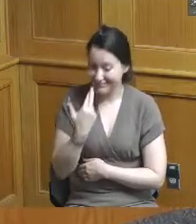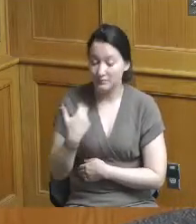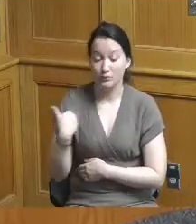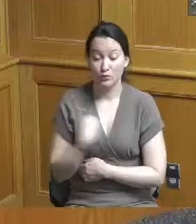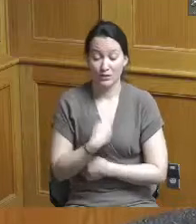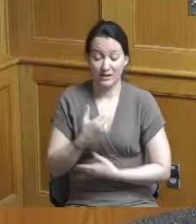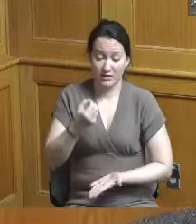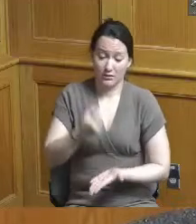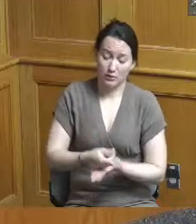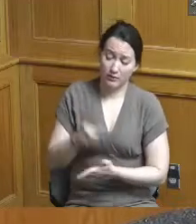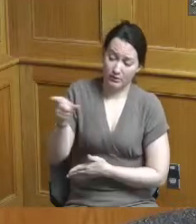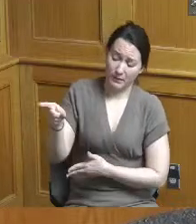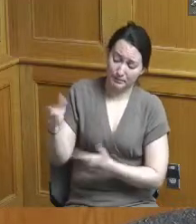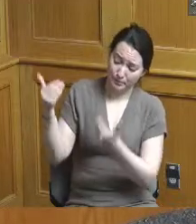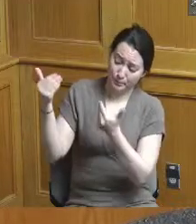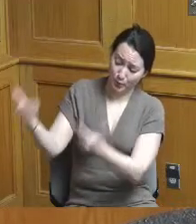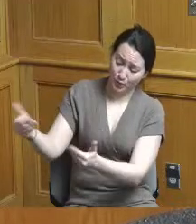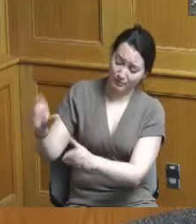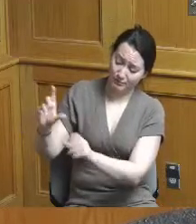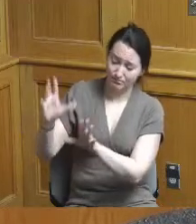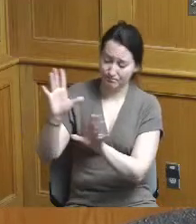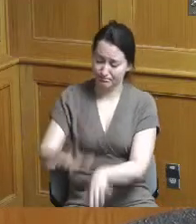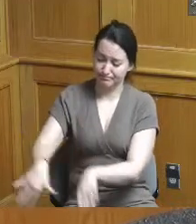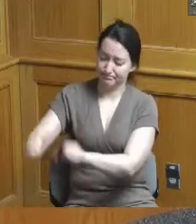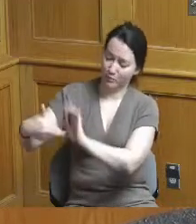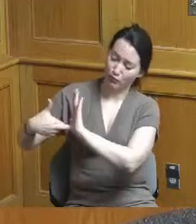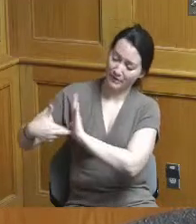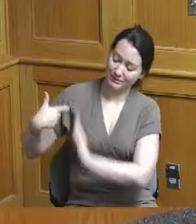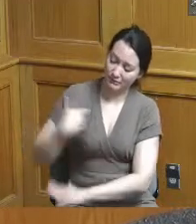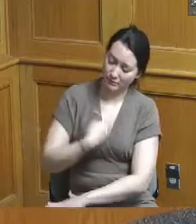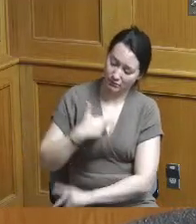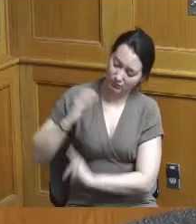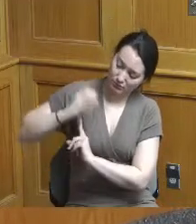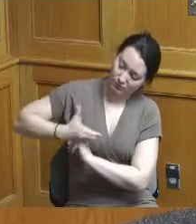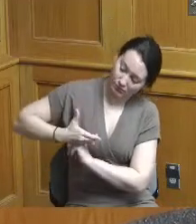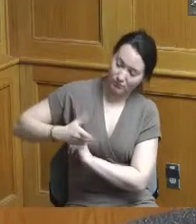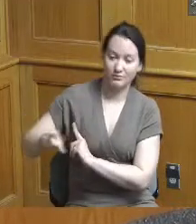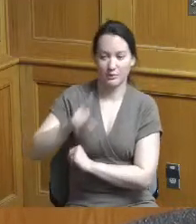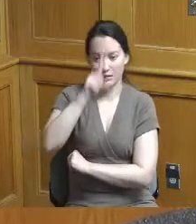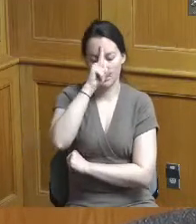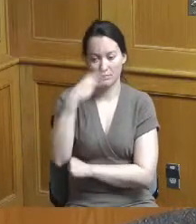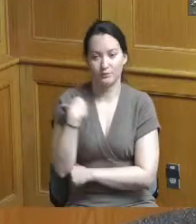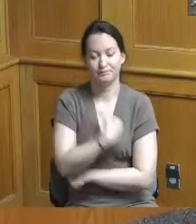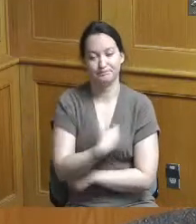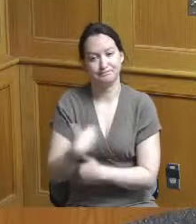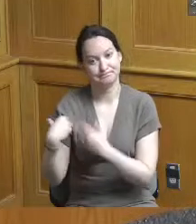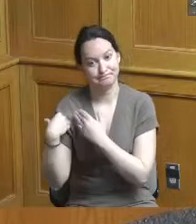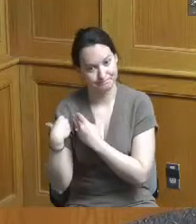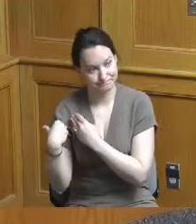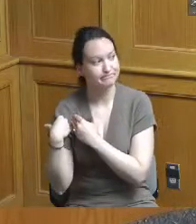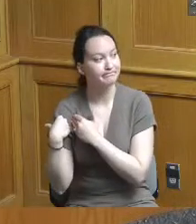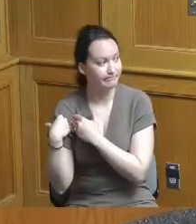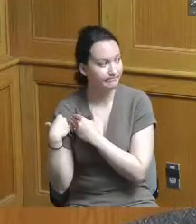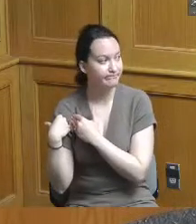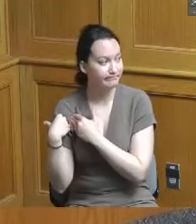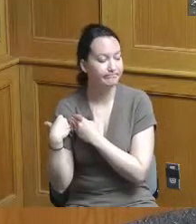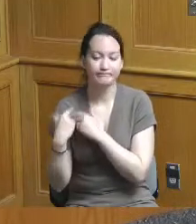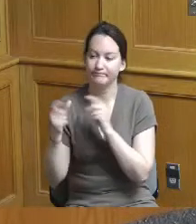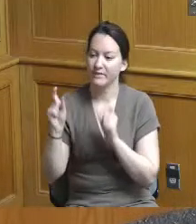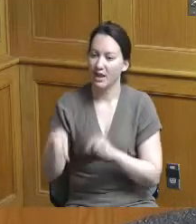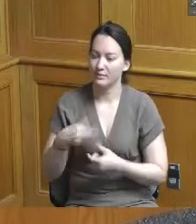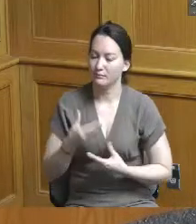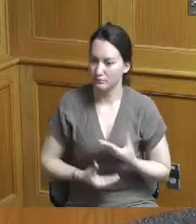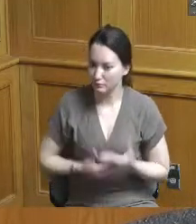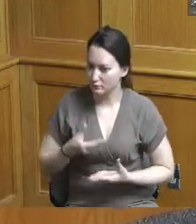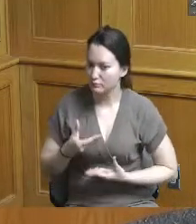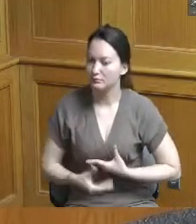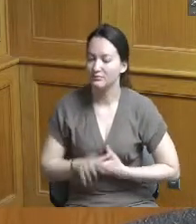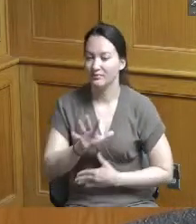them to be our agent I think we have the responsibility to move forward with that 5 million